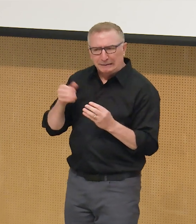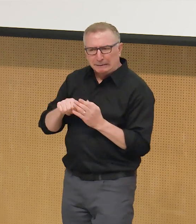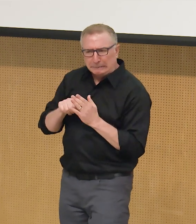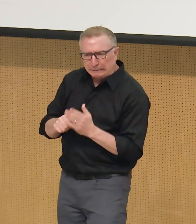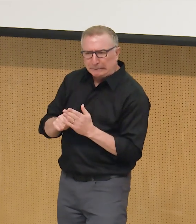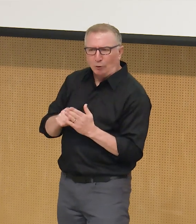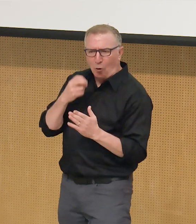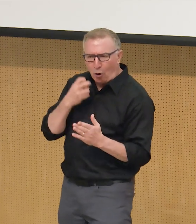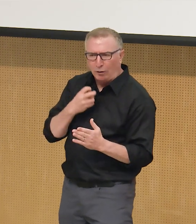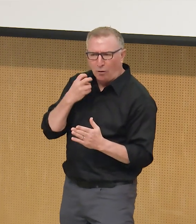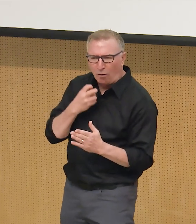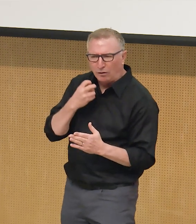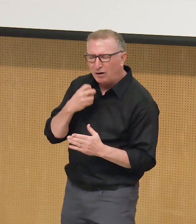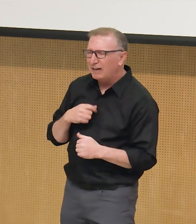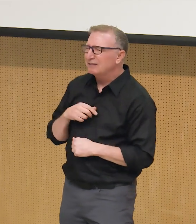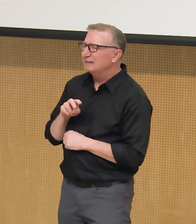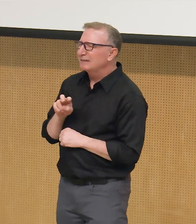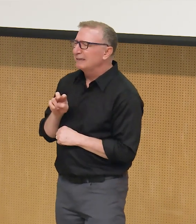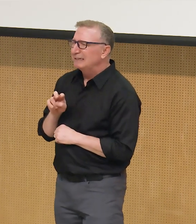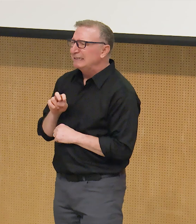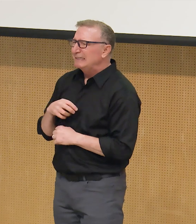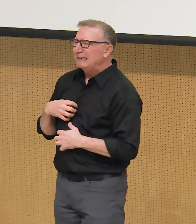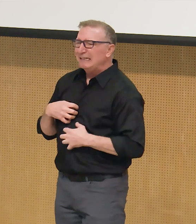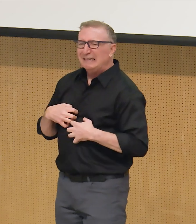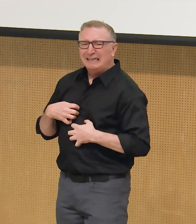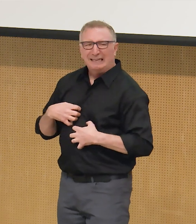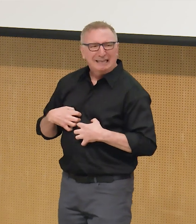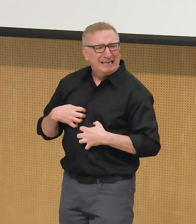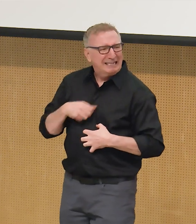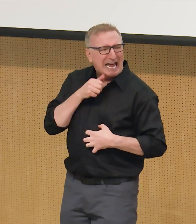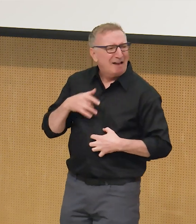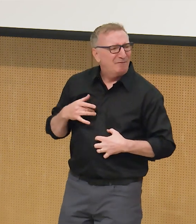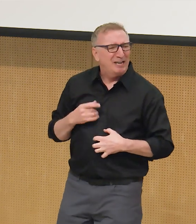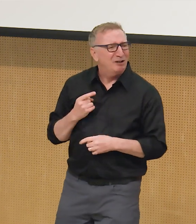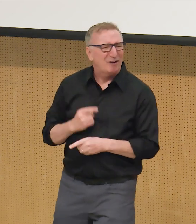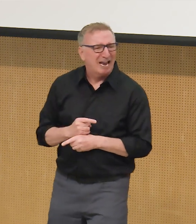And it was interesting because they were all people